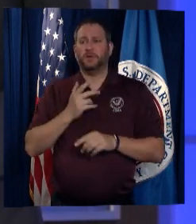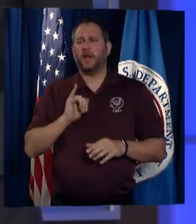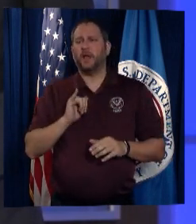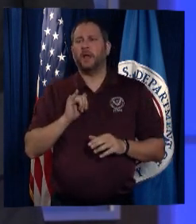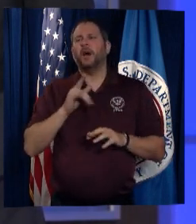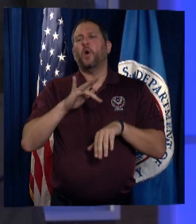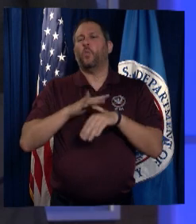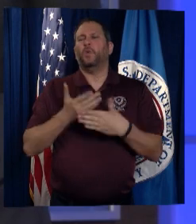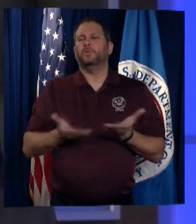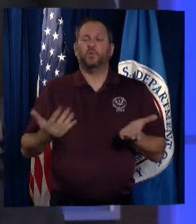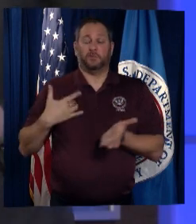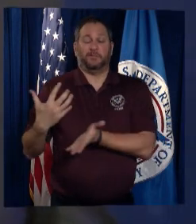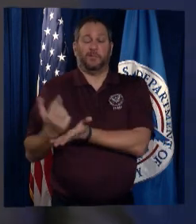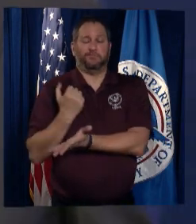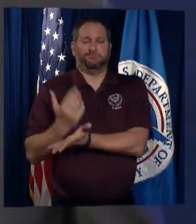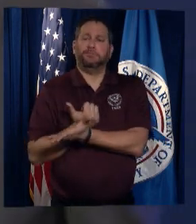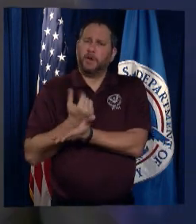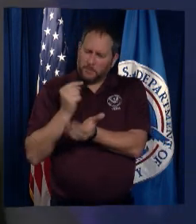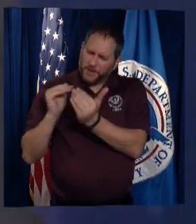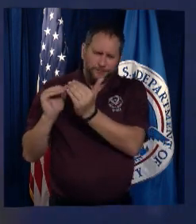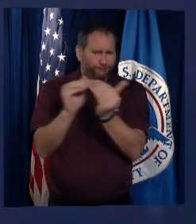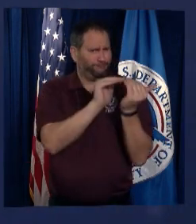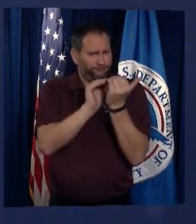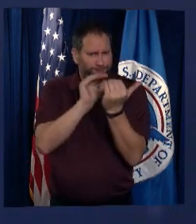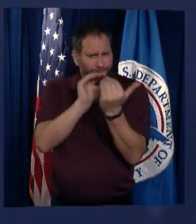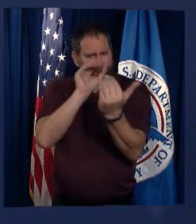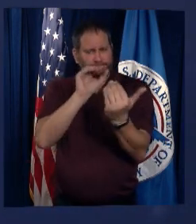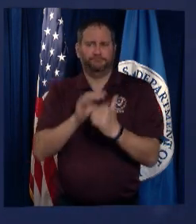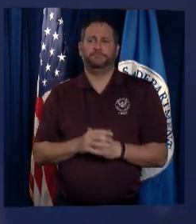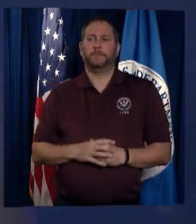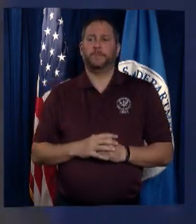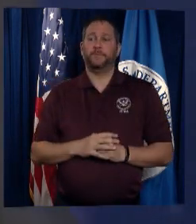partners with government, the day emergency management can call itself